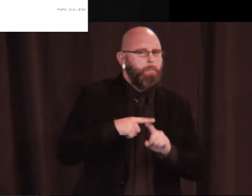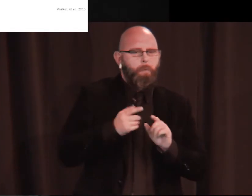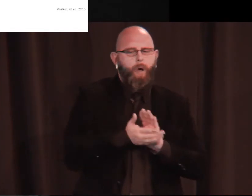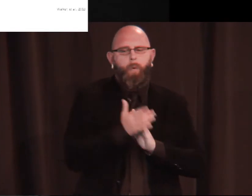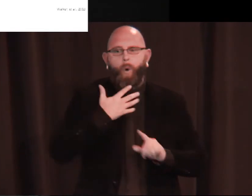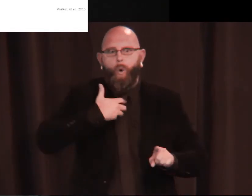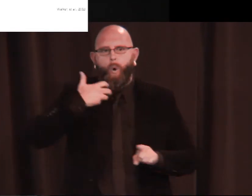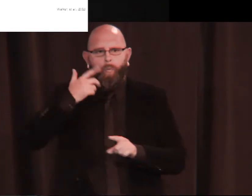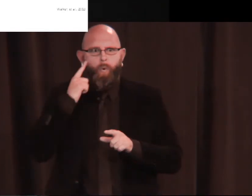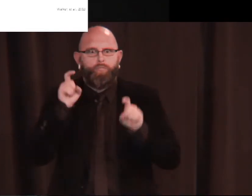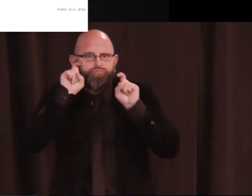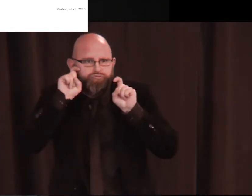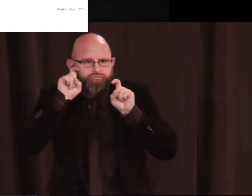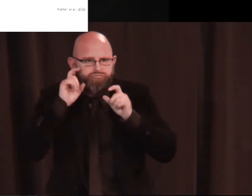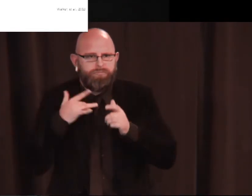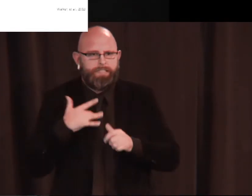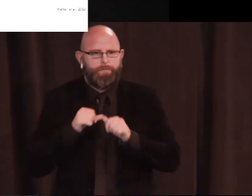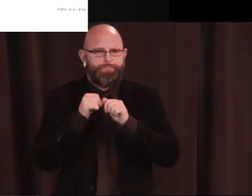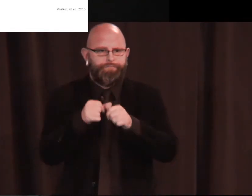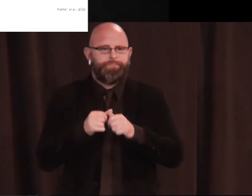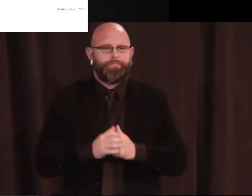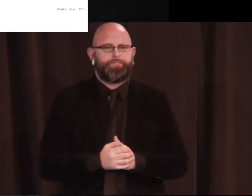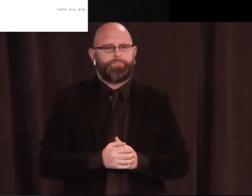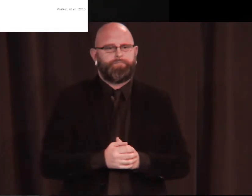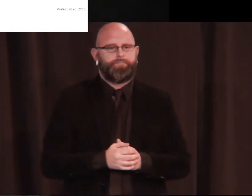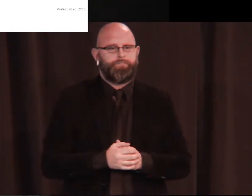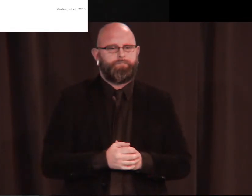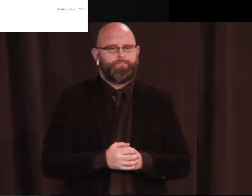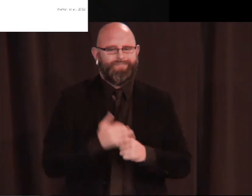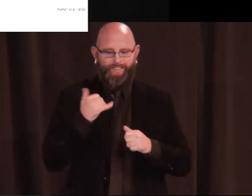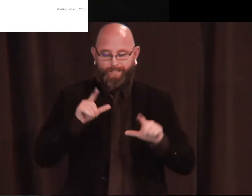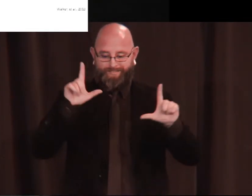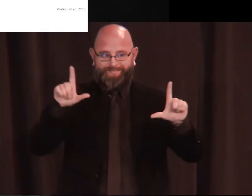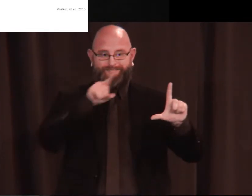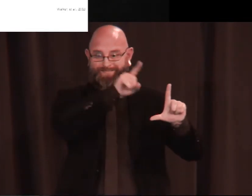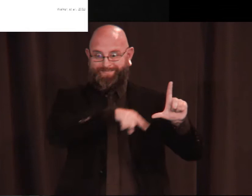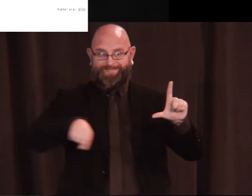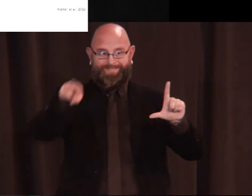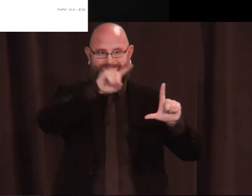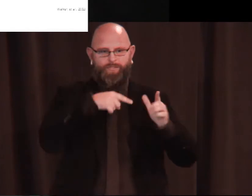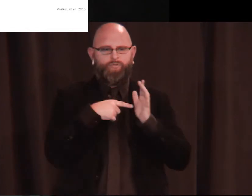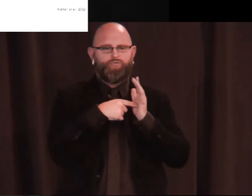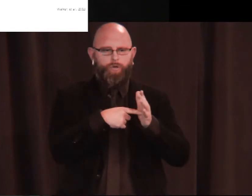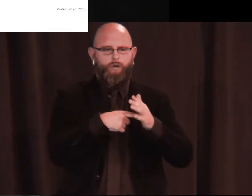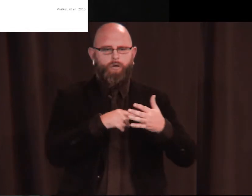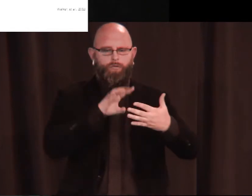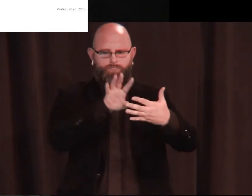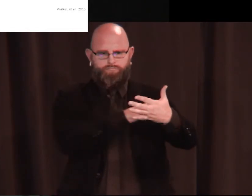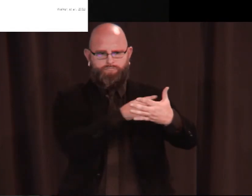And this graph shows this, this shows our data logging information where we're able to hook the hearing aids up to the computer,